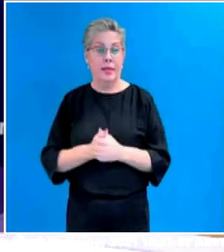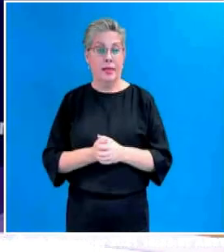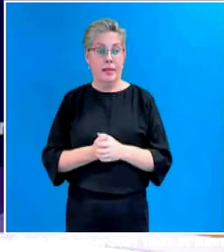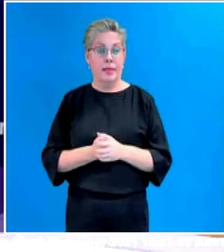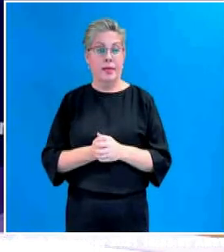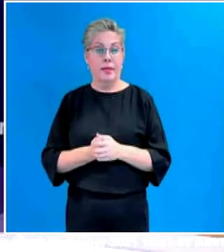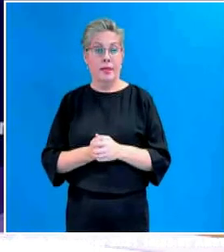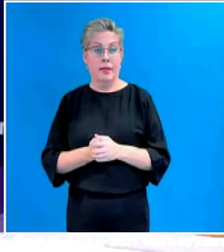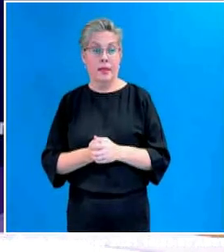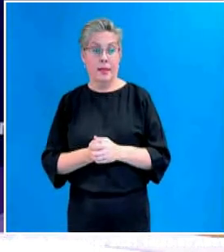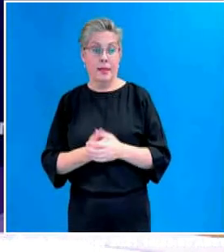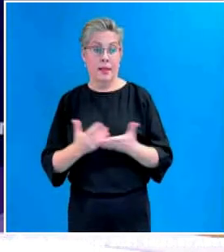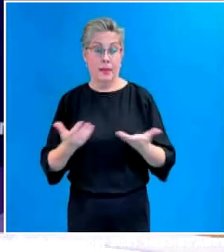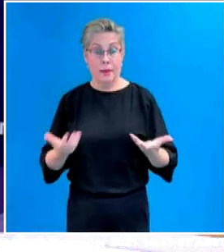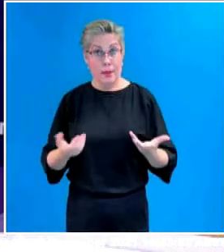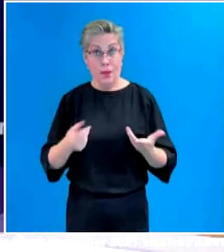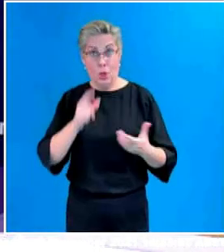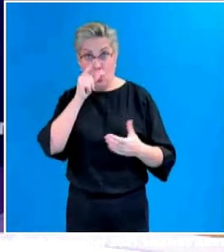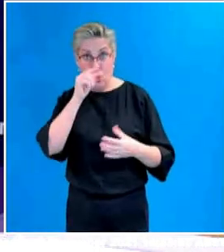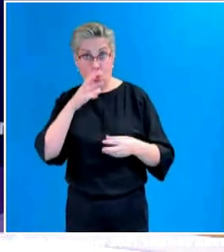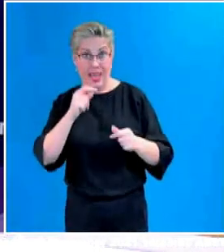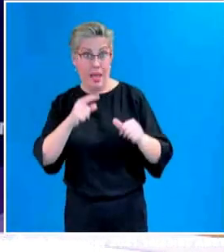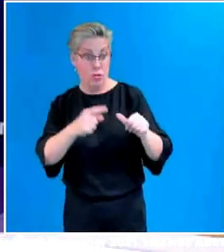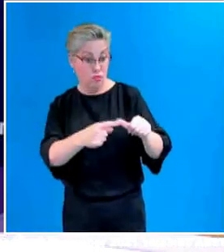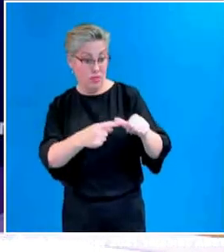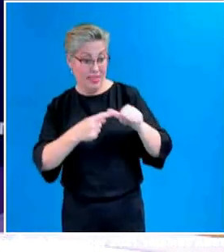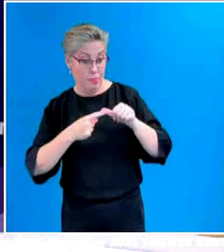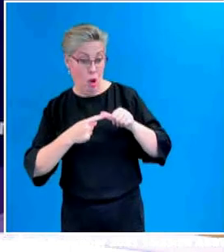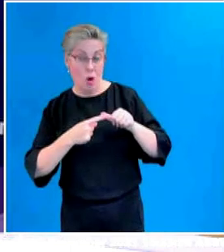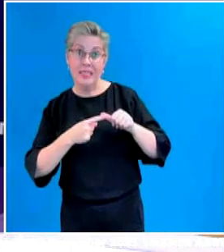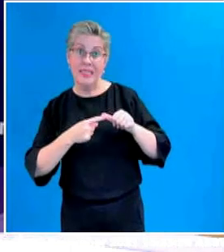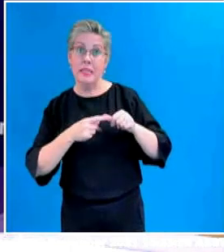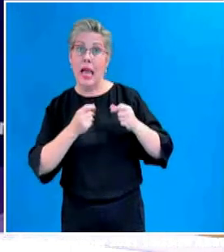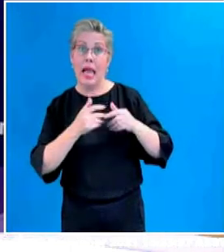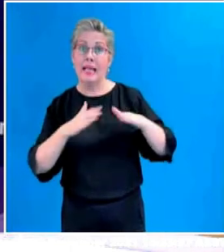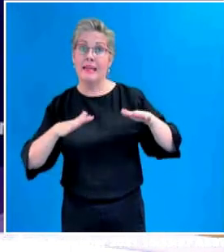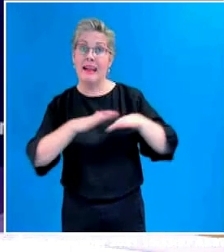submissions presumably could be addressed in your responses if you need to.